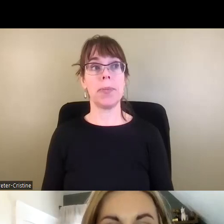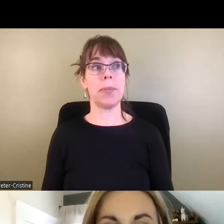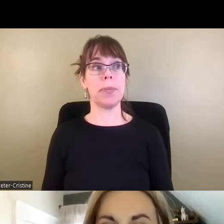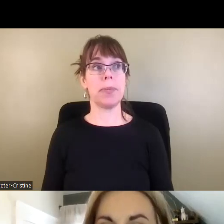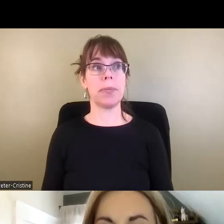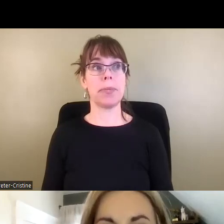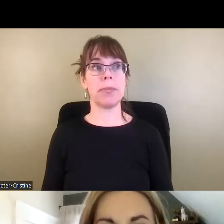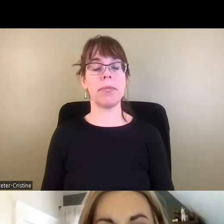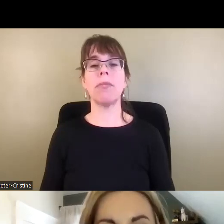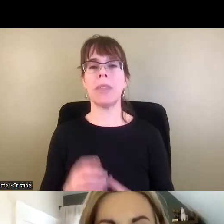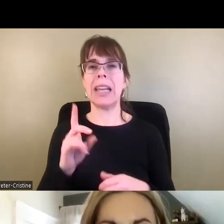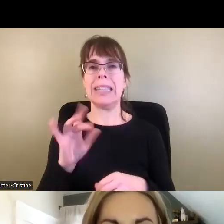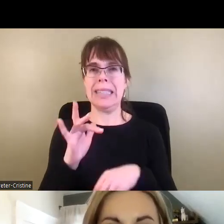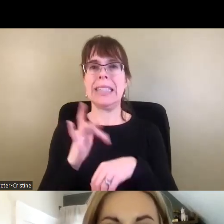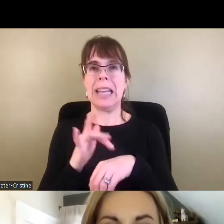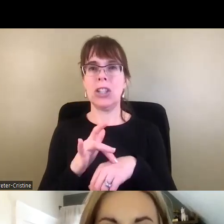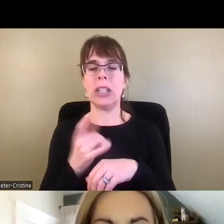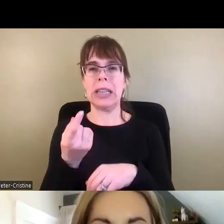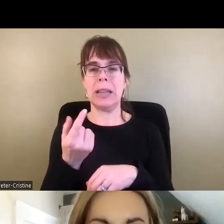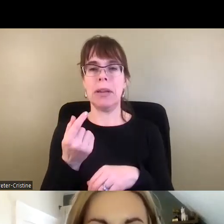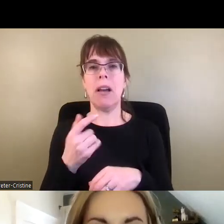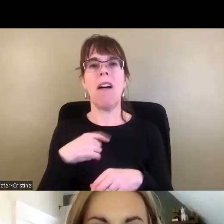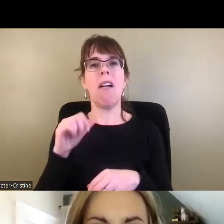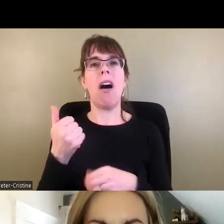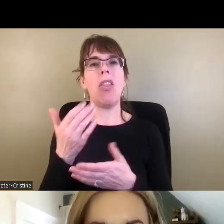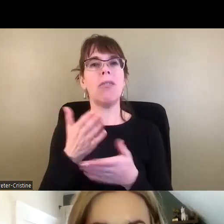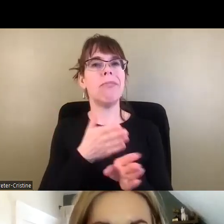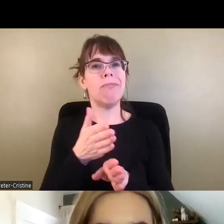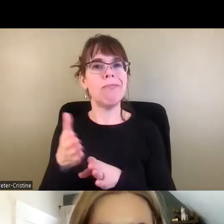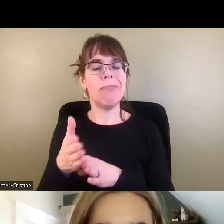I did touch on this. We do have some other areas of work that our abortion fund is involved in.